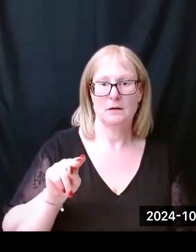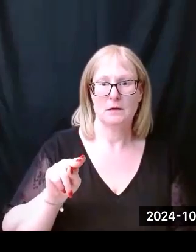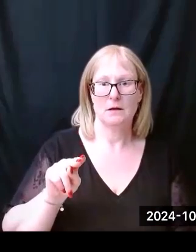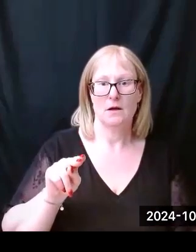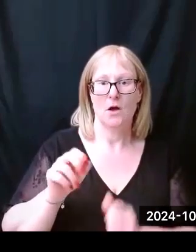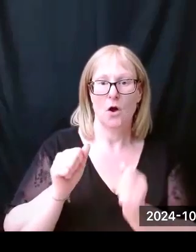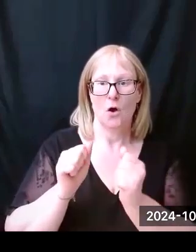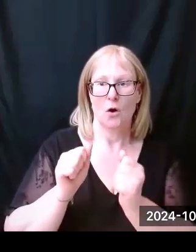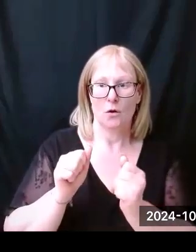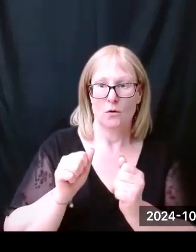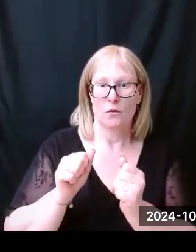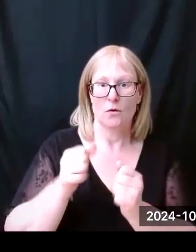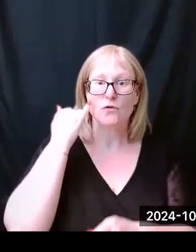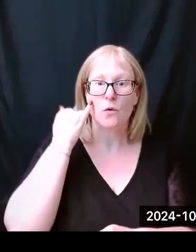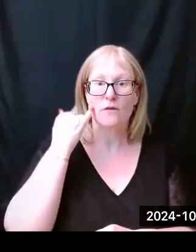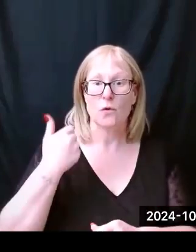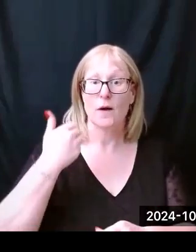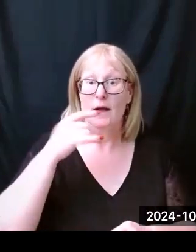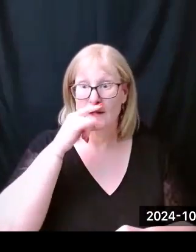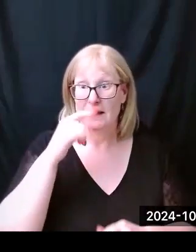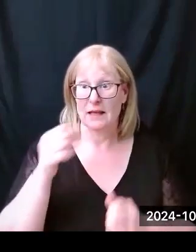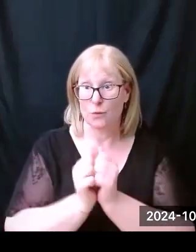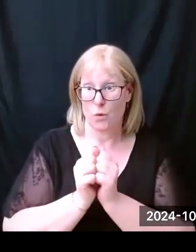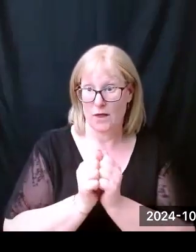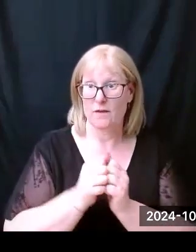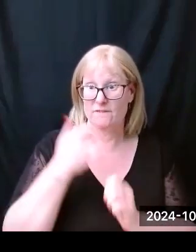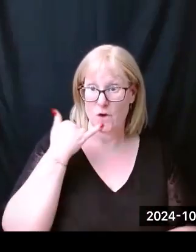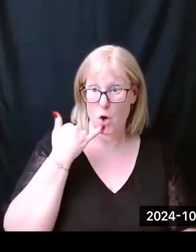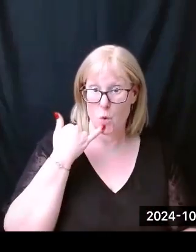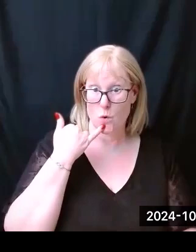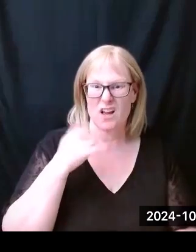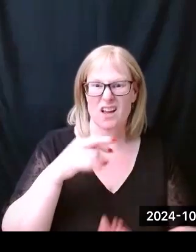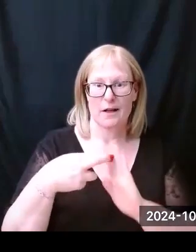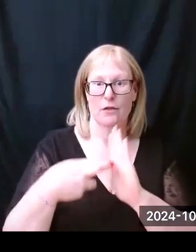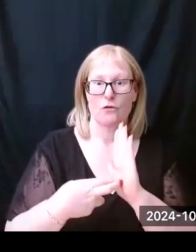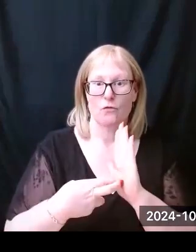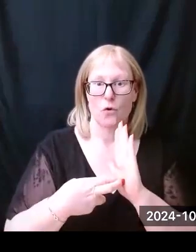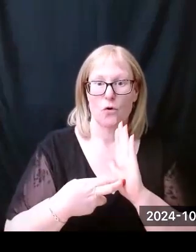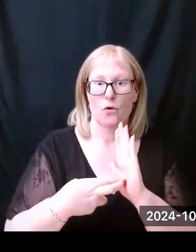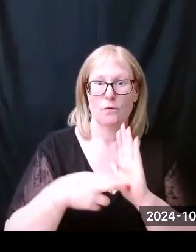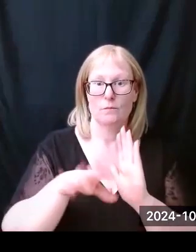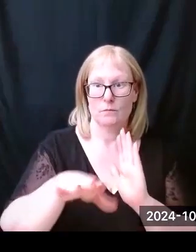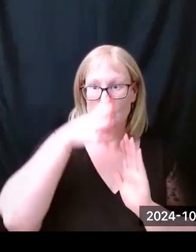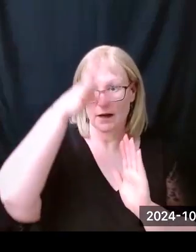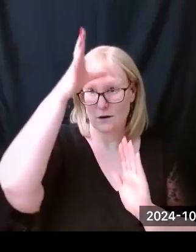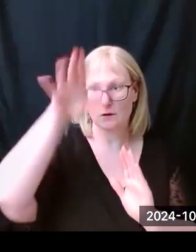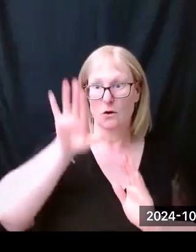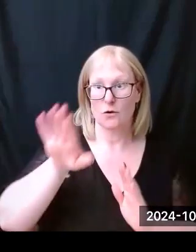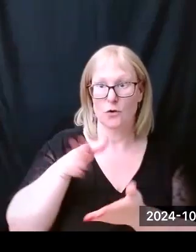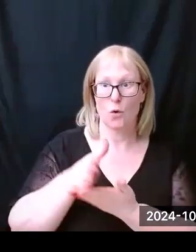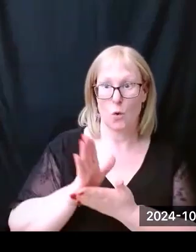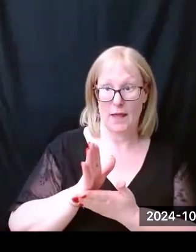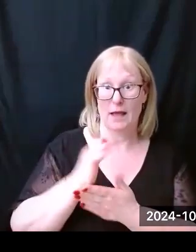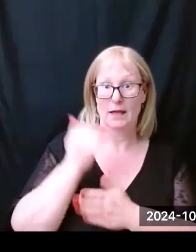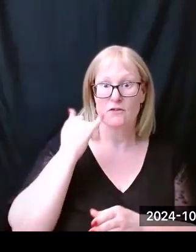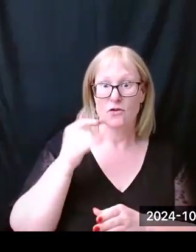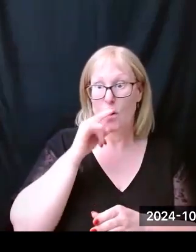So for any parent that has a kid with a phone, I always say the rule is, parent, are you okay if your child texts you because